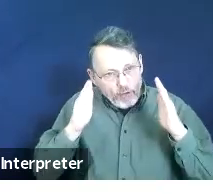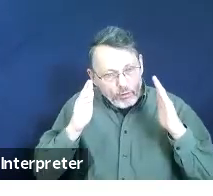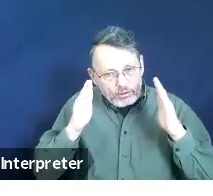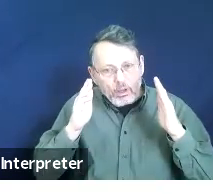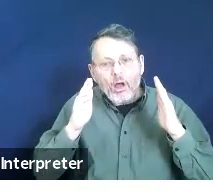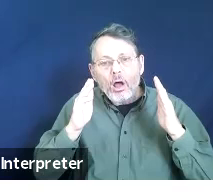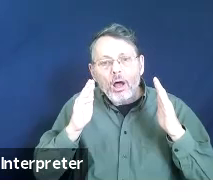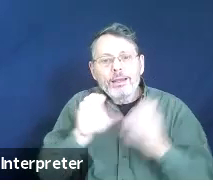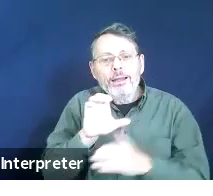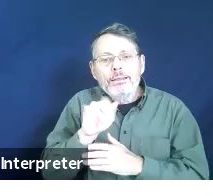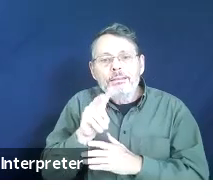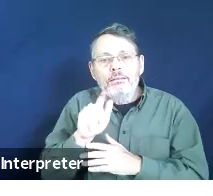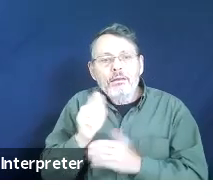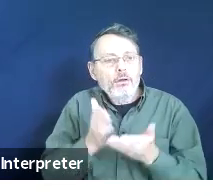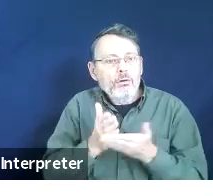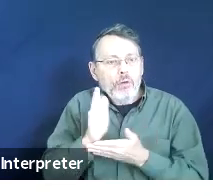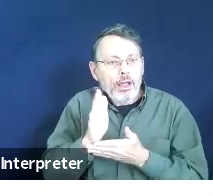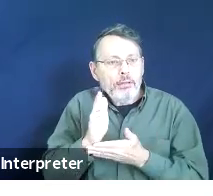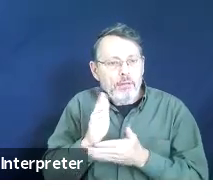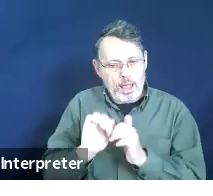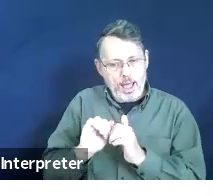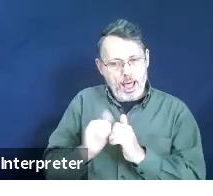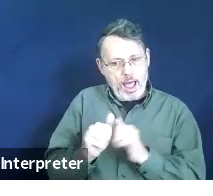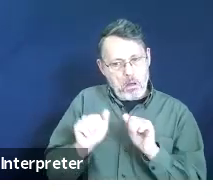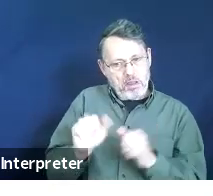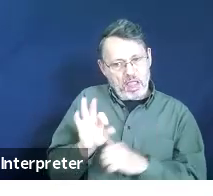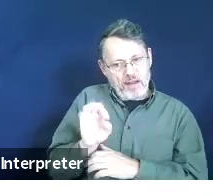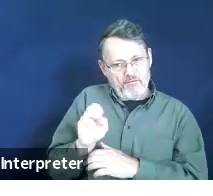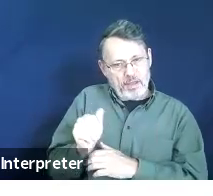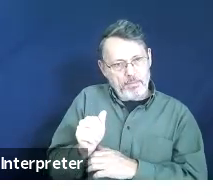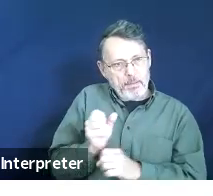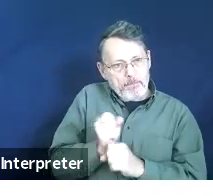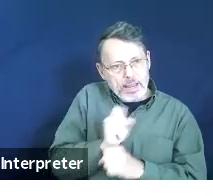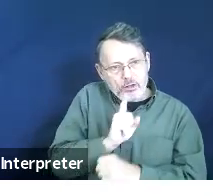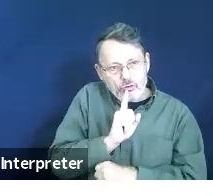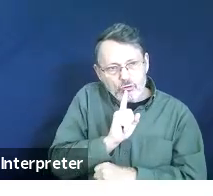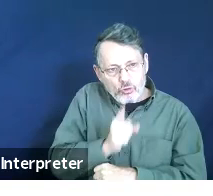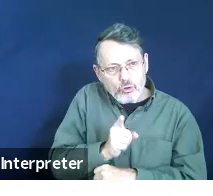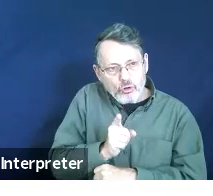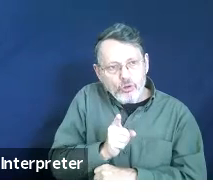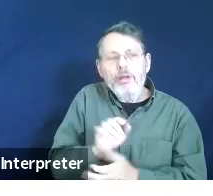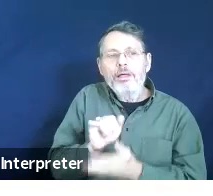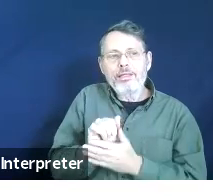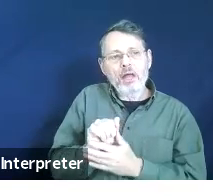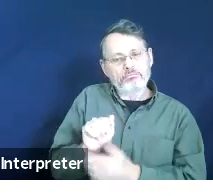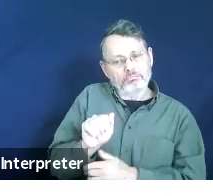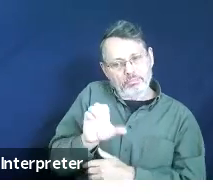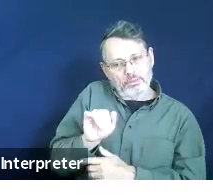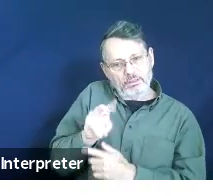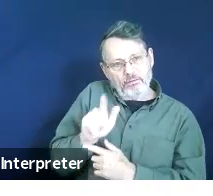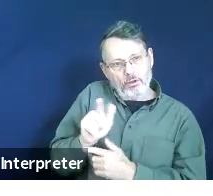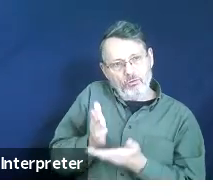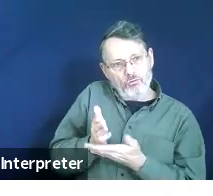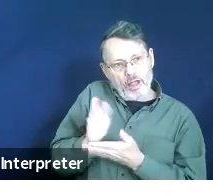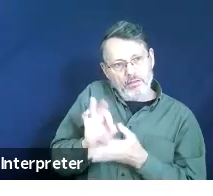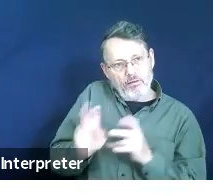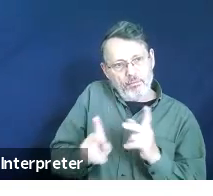civil rights and how FEMA can ensure the civil rights of people with disabilities and other